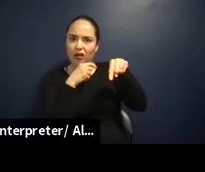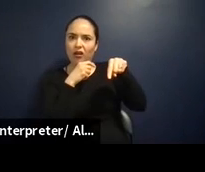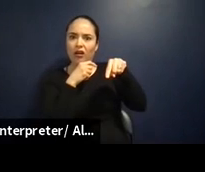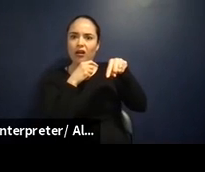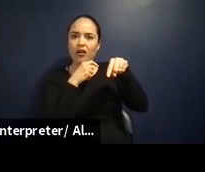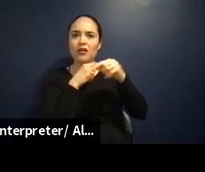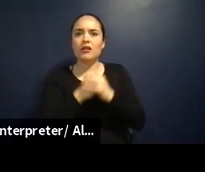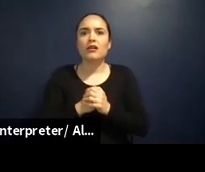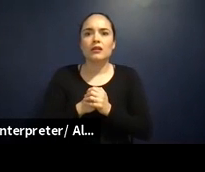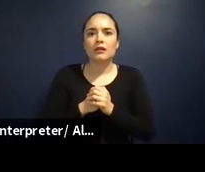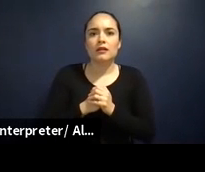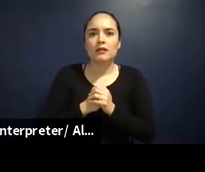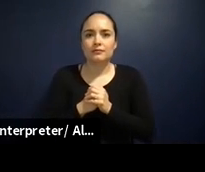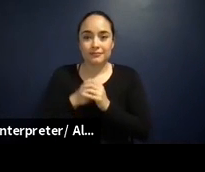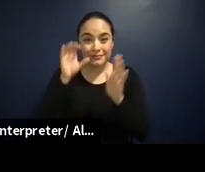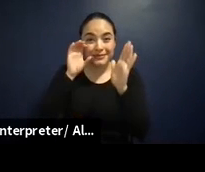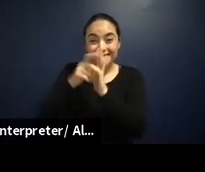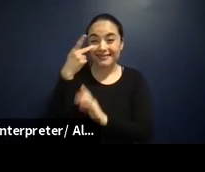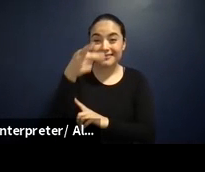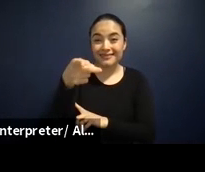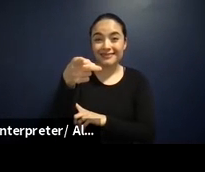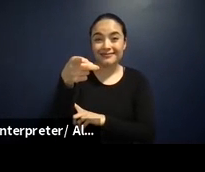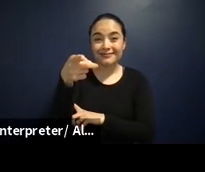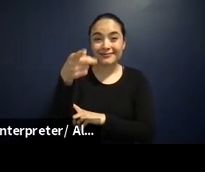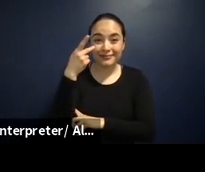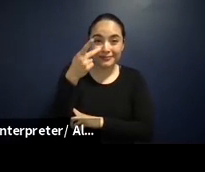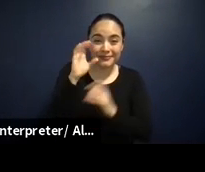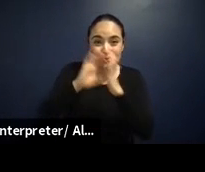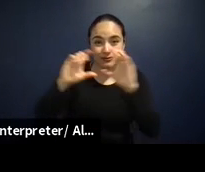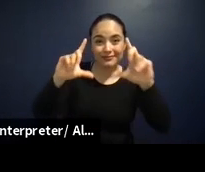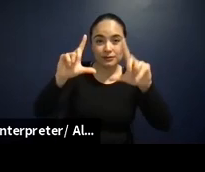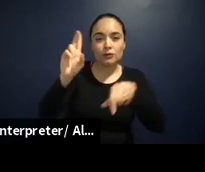see what it looks like, and so I wondered if you wanted to talk about that. How accurate is that,